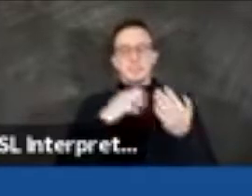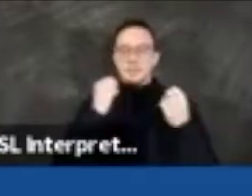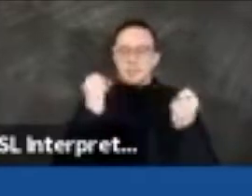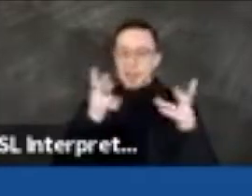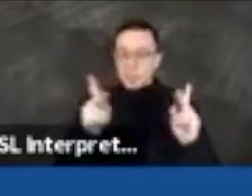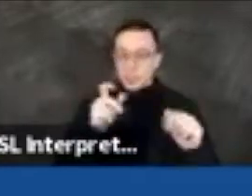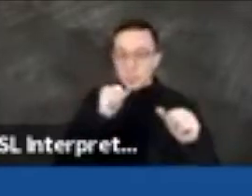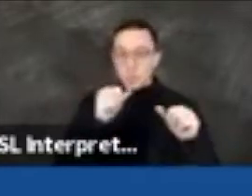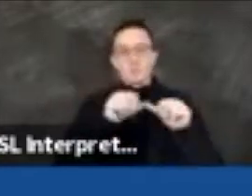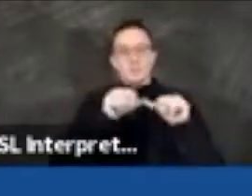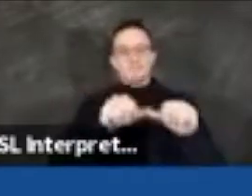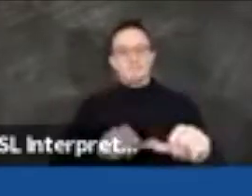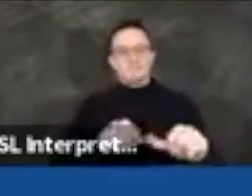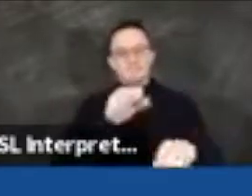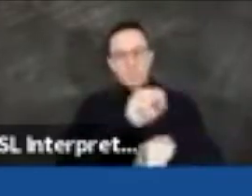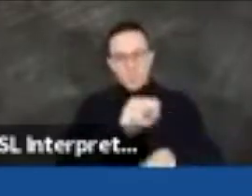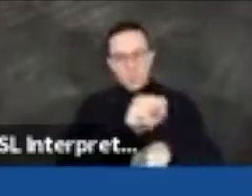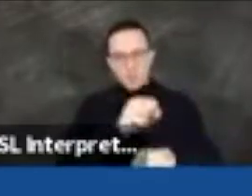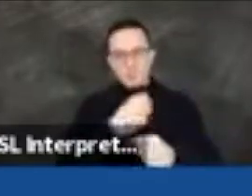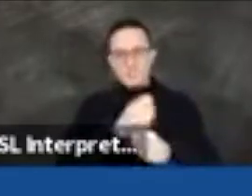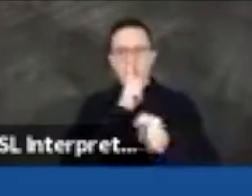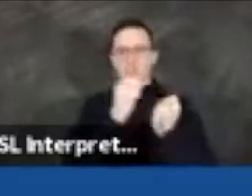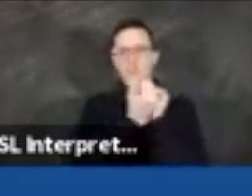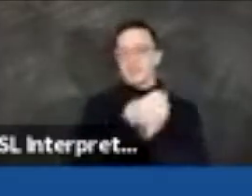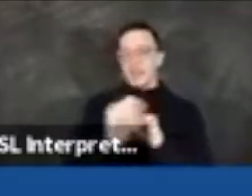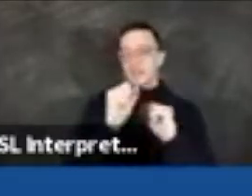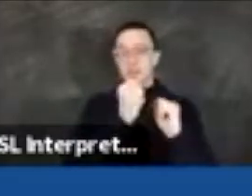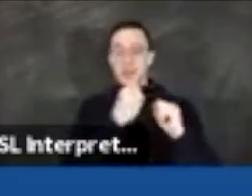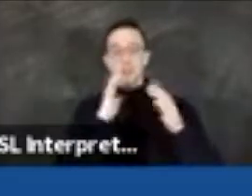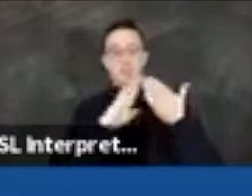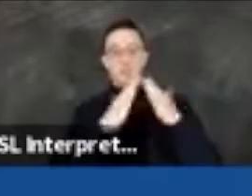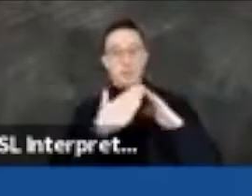THAT CONTINUE TO ENSURE THE SAFETY, AND WELL-BEING OF OUR COMMUNITY, IN THESE TRYING TIMES, INCLUDING,